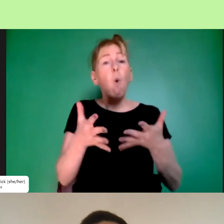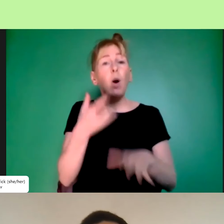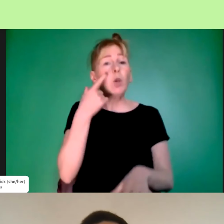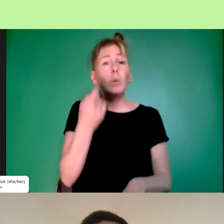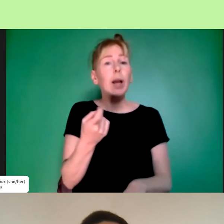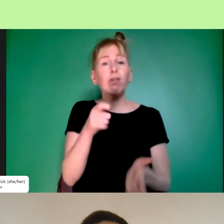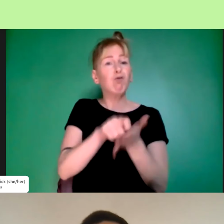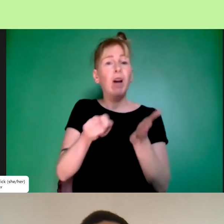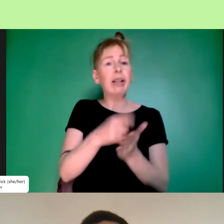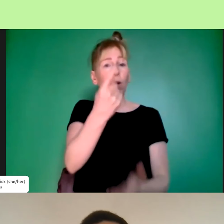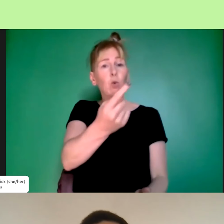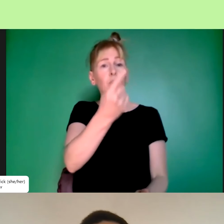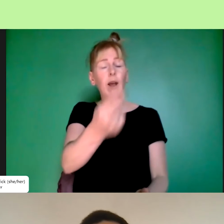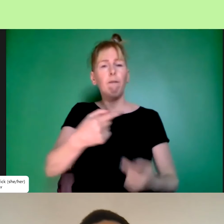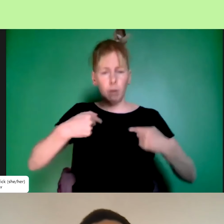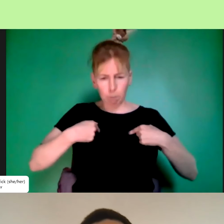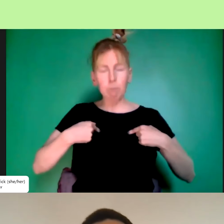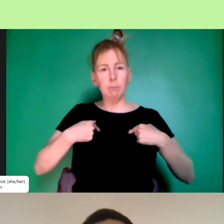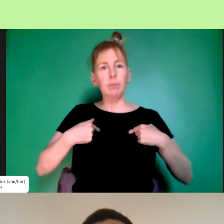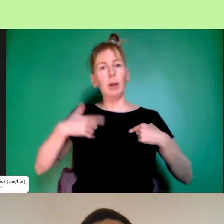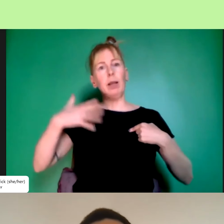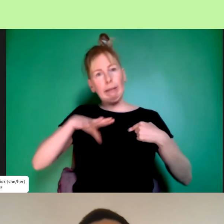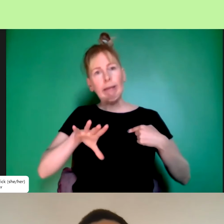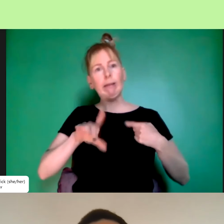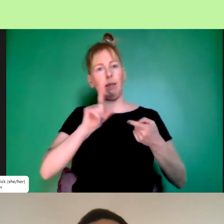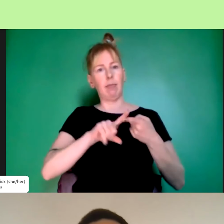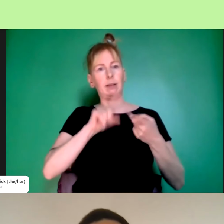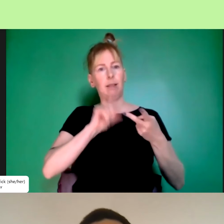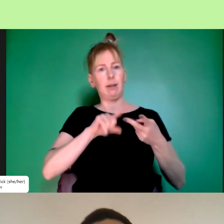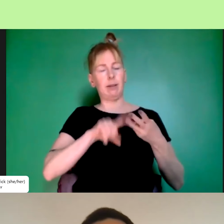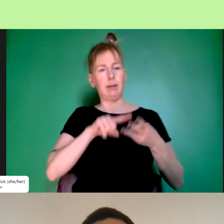things should be no matter how big the institution is, and they invite me as a curator and